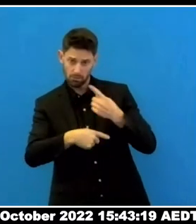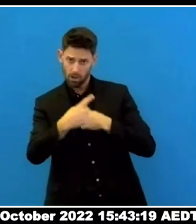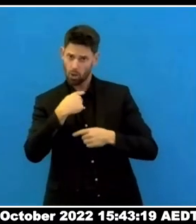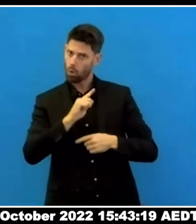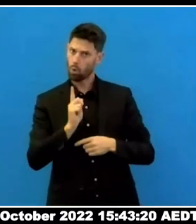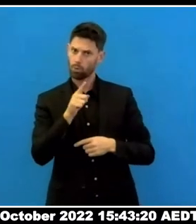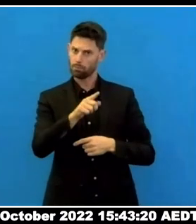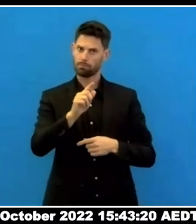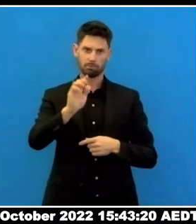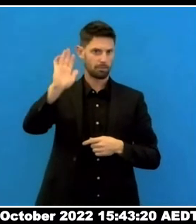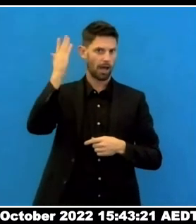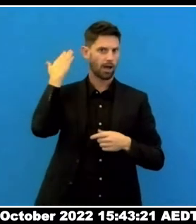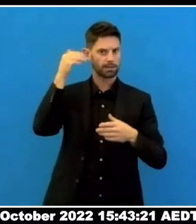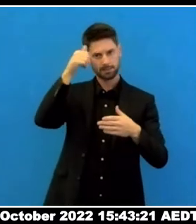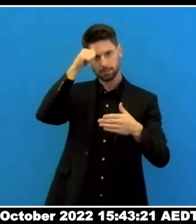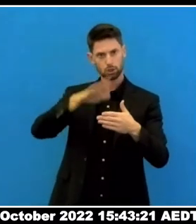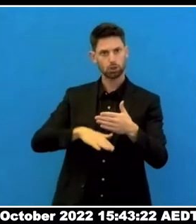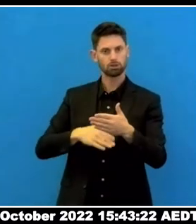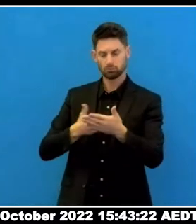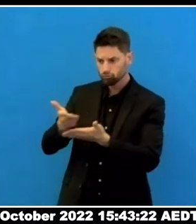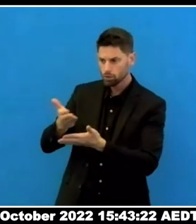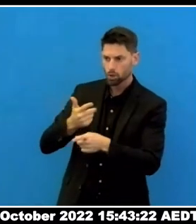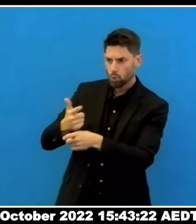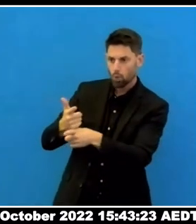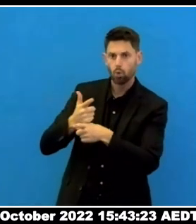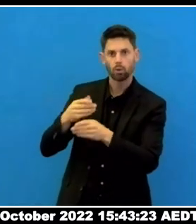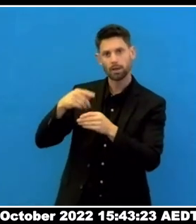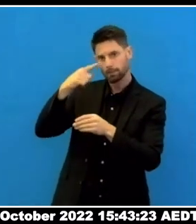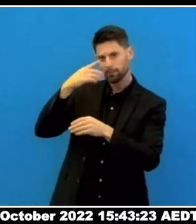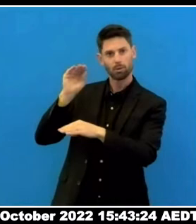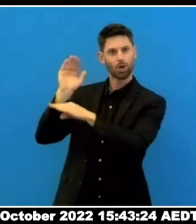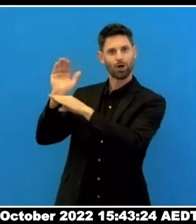what your experience has been for people in the community